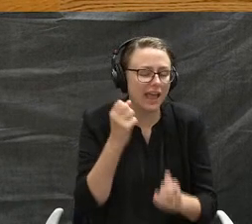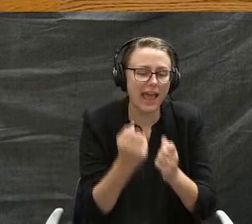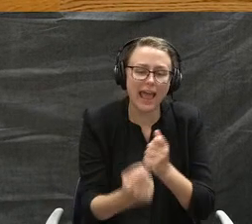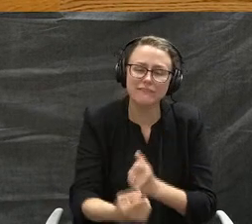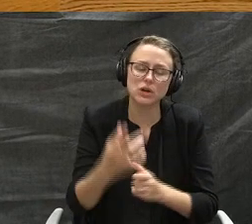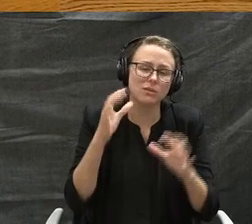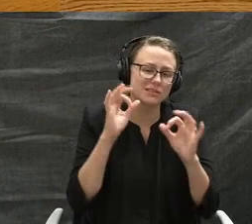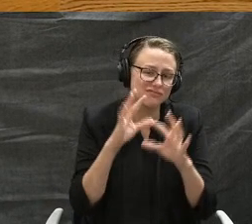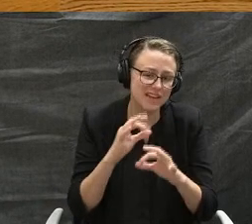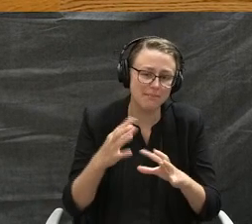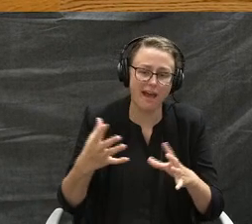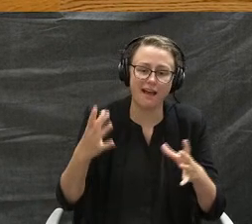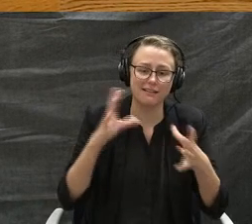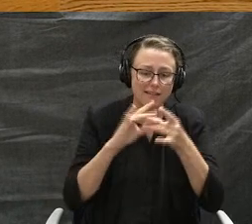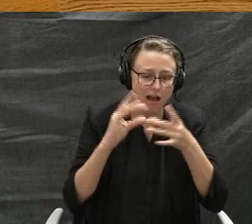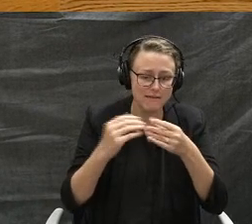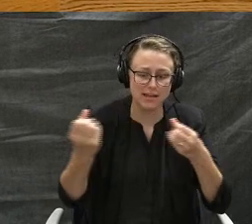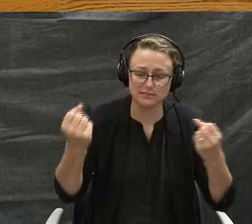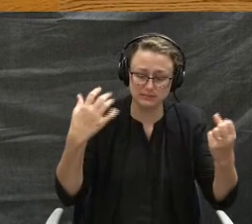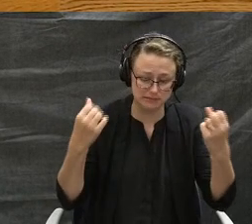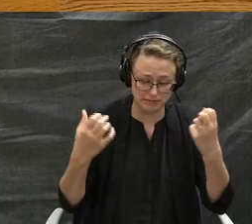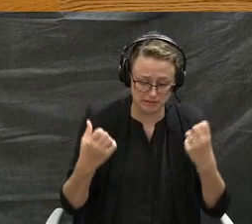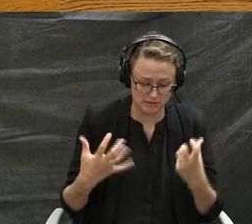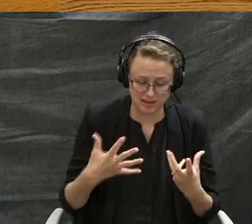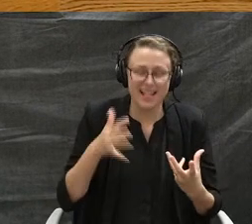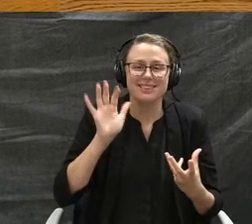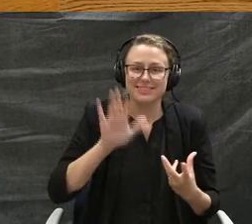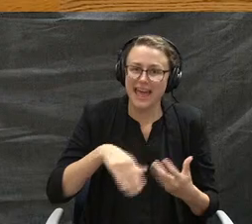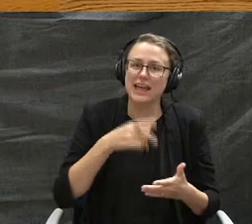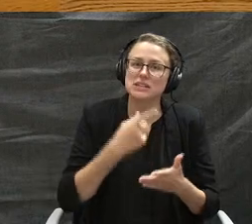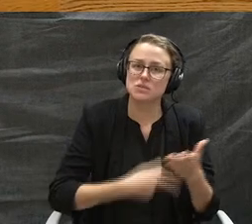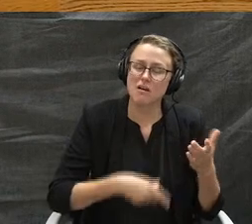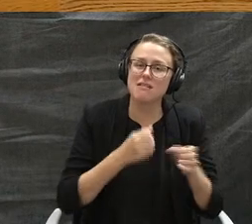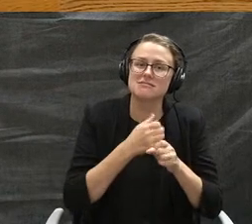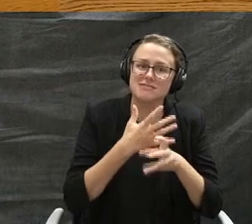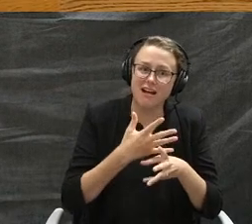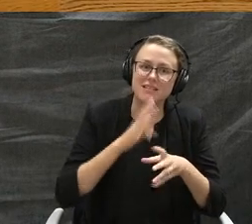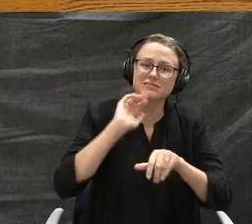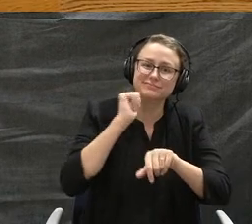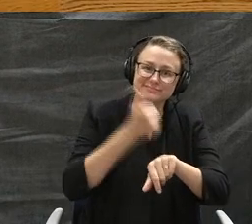really help draft and write an guide the goals. So we also want